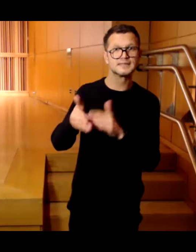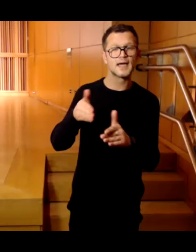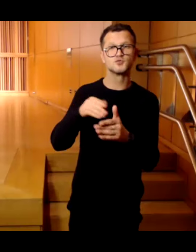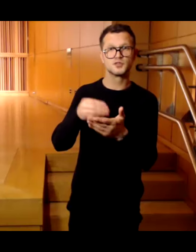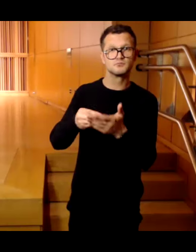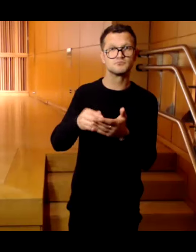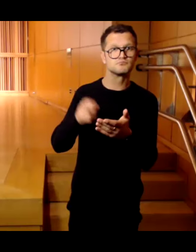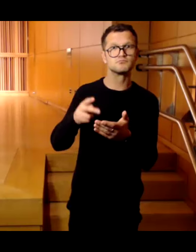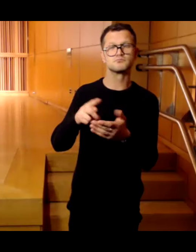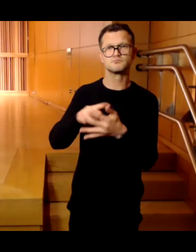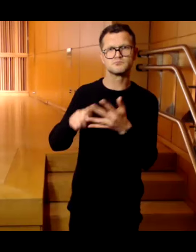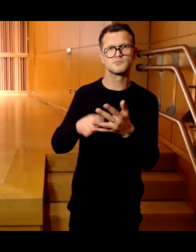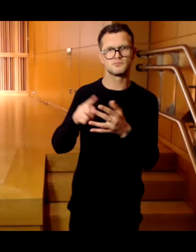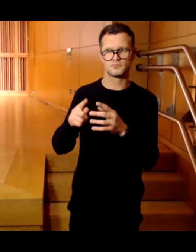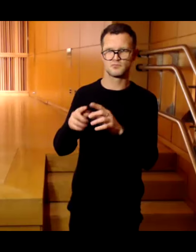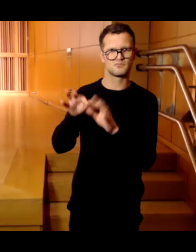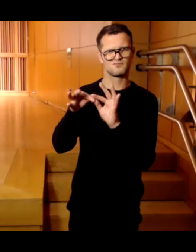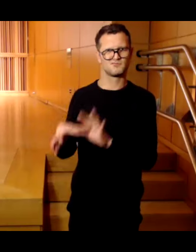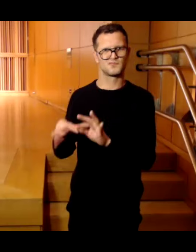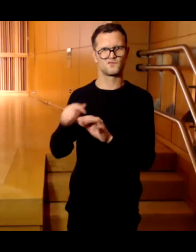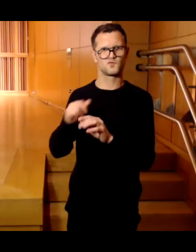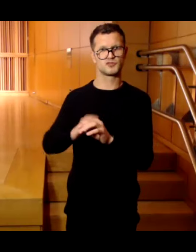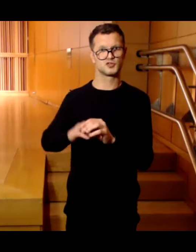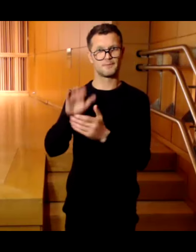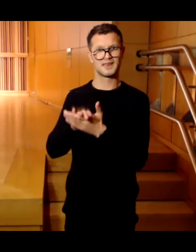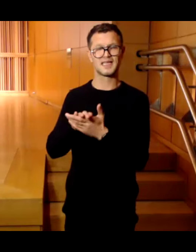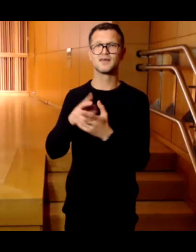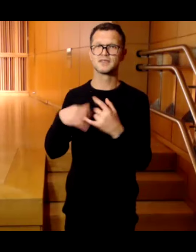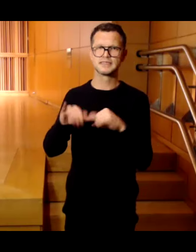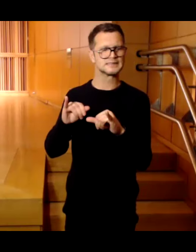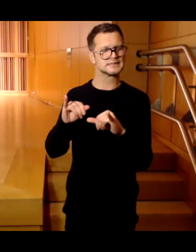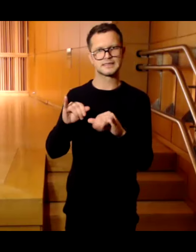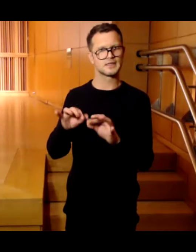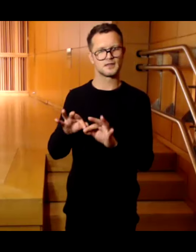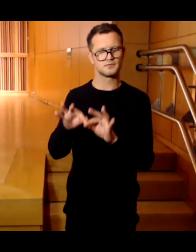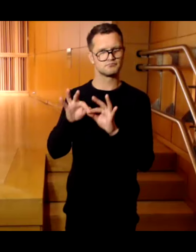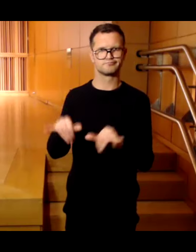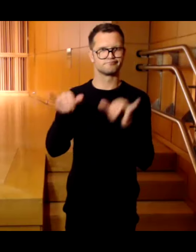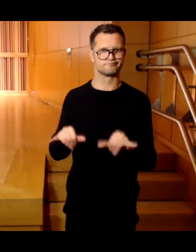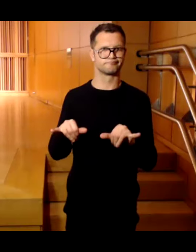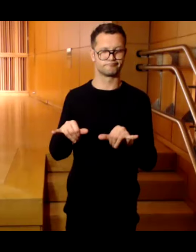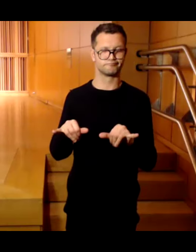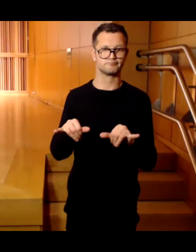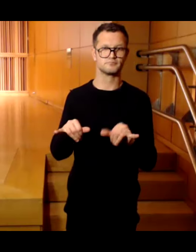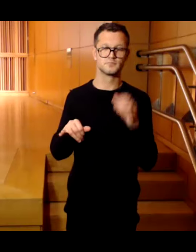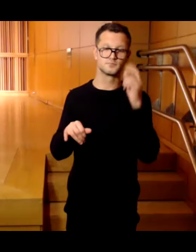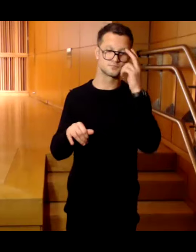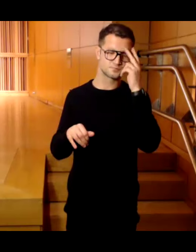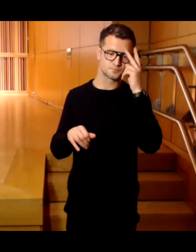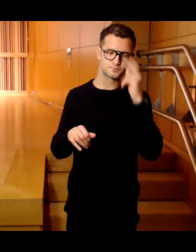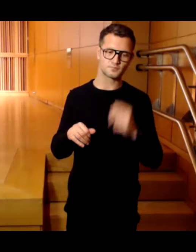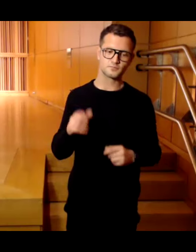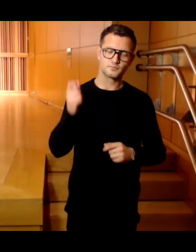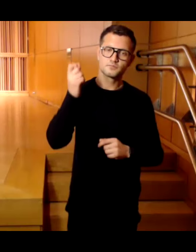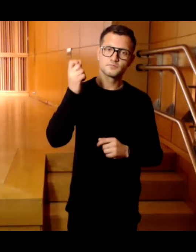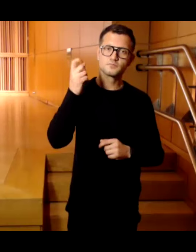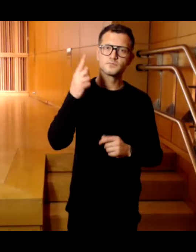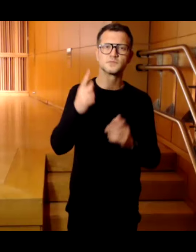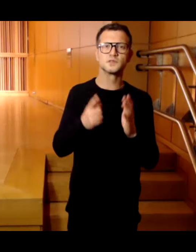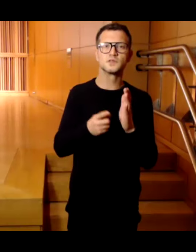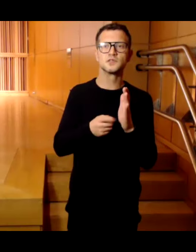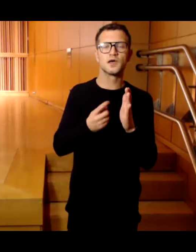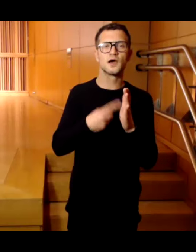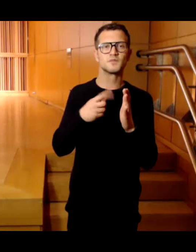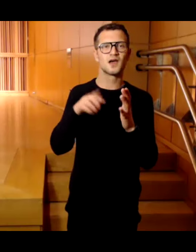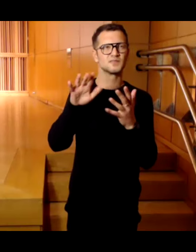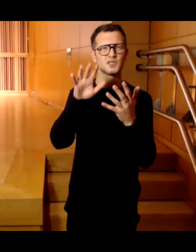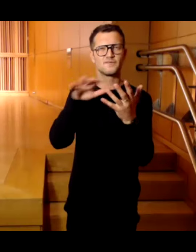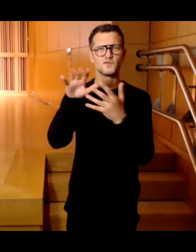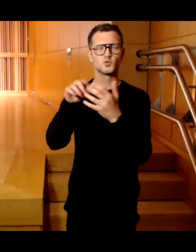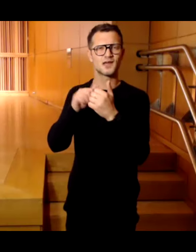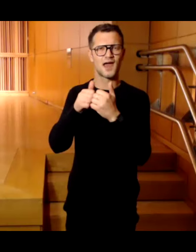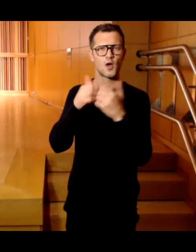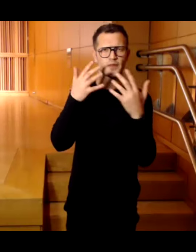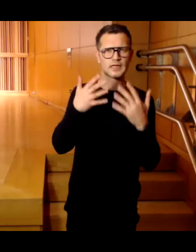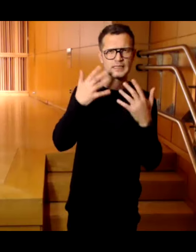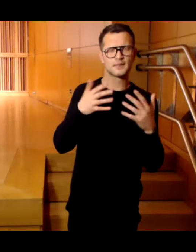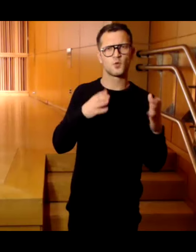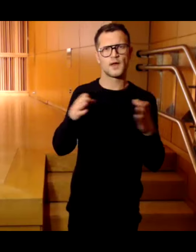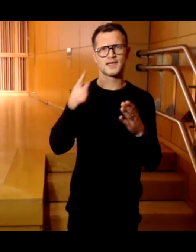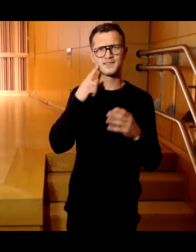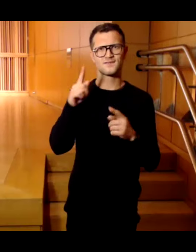have been and continue to be particularly inspiriting. I must admit, however, that I'm always confused and a bit vexed by the glib ways that African American spirituality and religiosity are described.